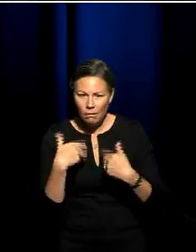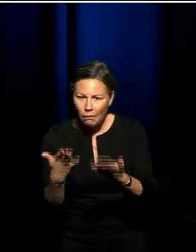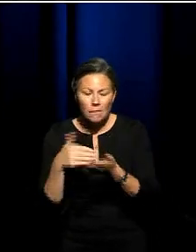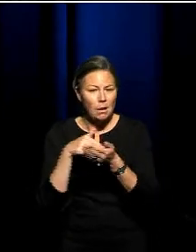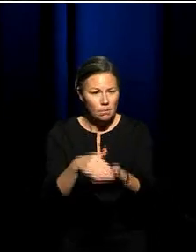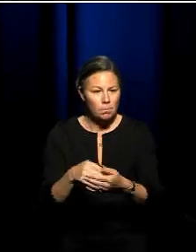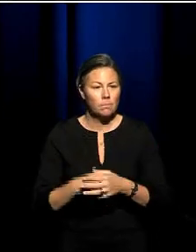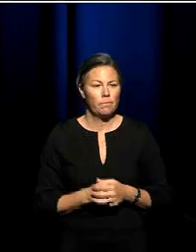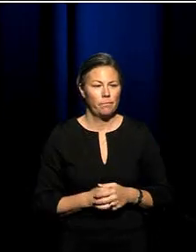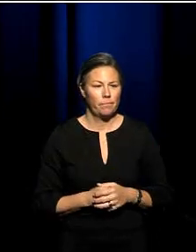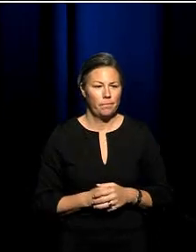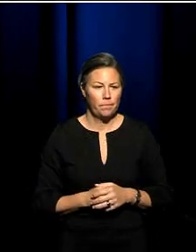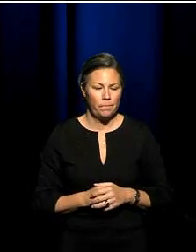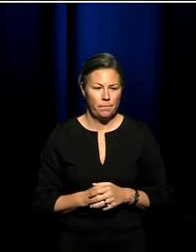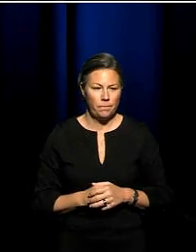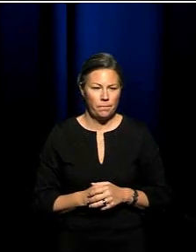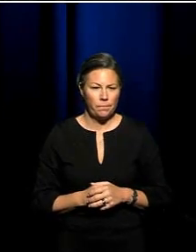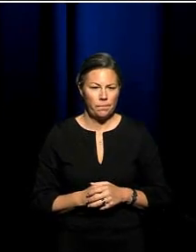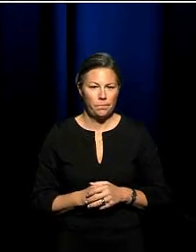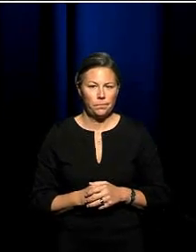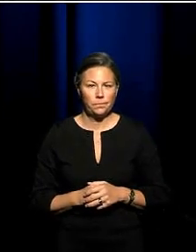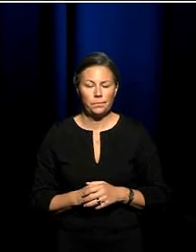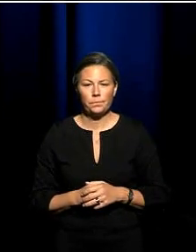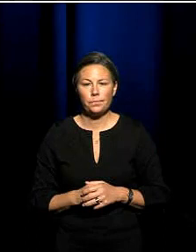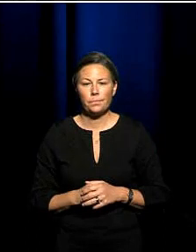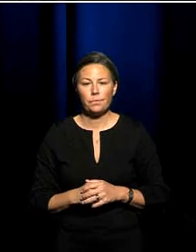strategy will be implemented is that the Commission intends to visit different